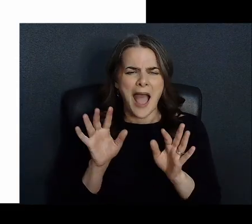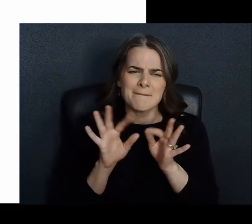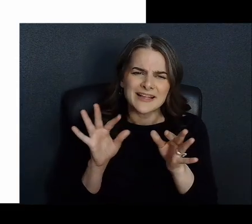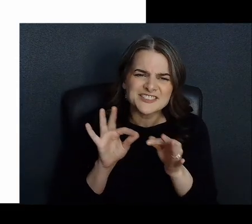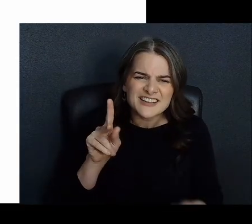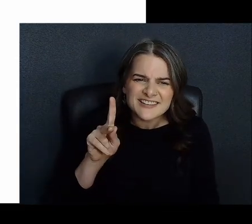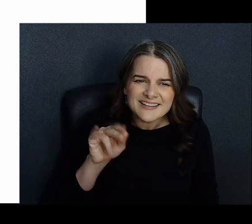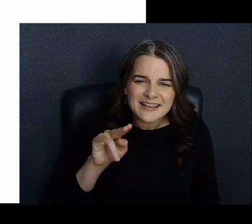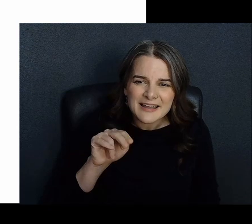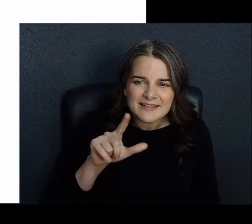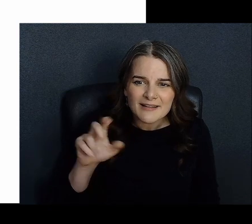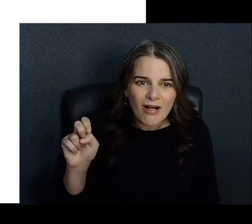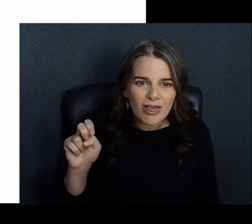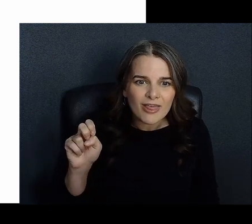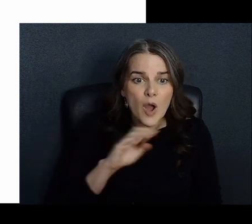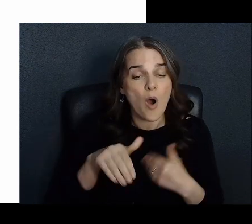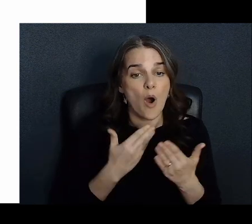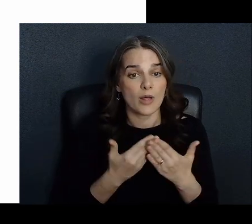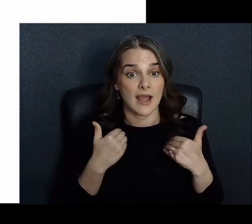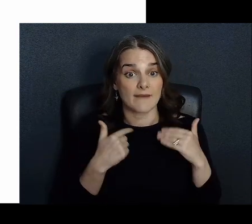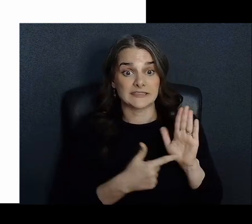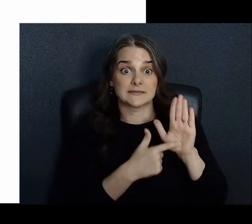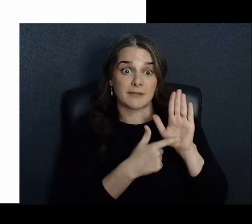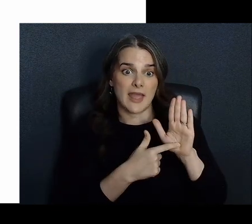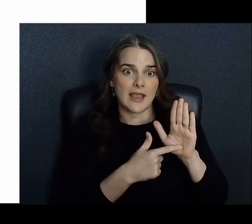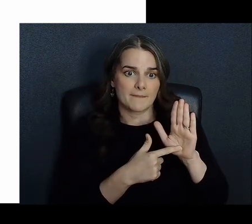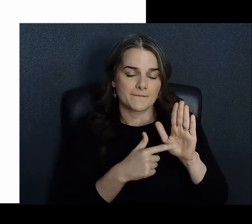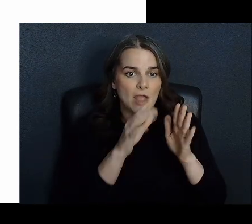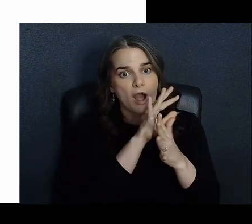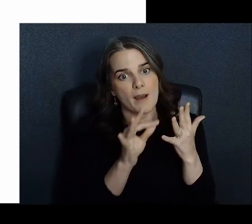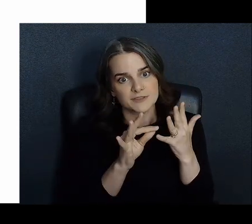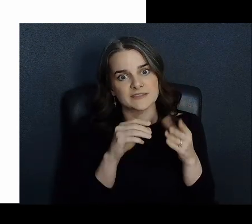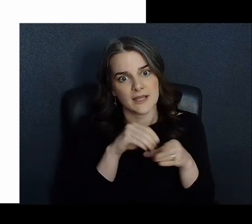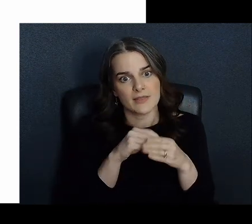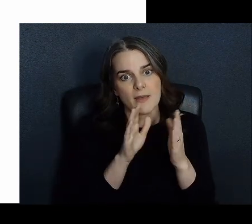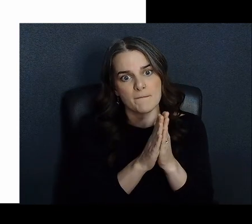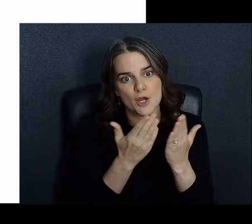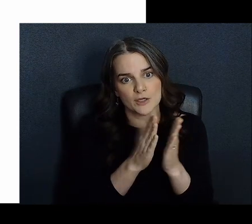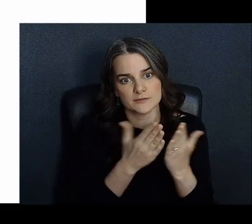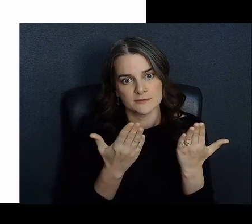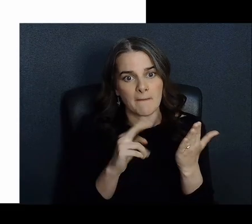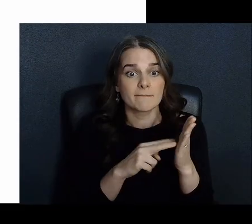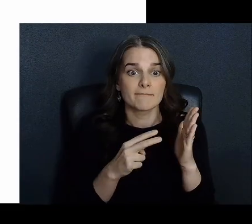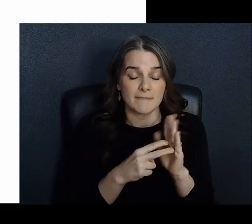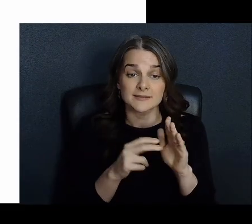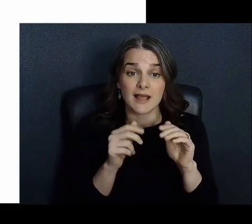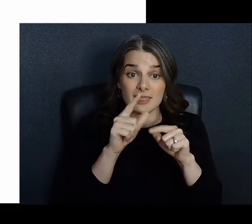well, all of them have display options in the books. And that means that it can make the print larger.